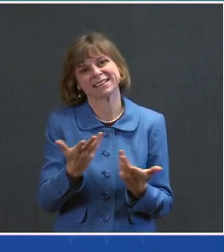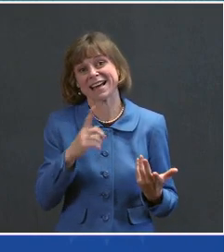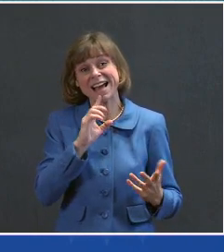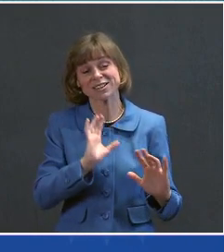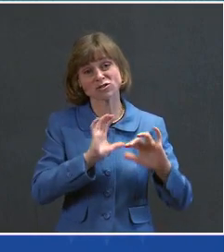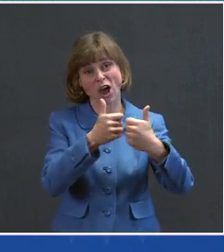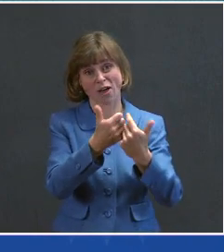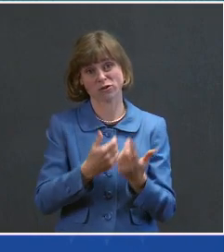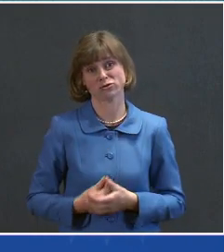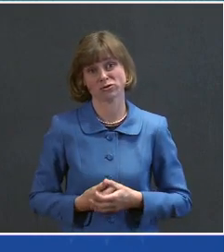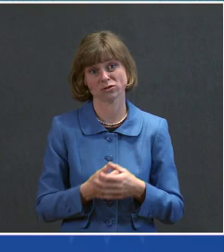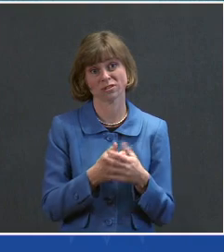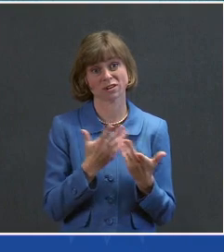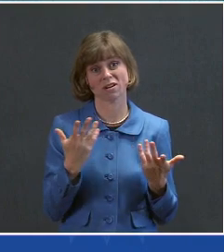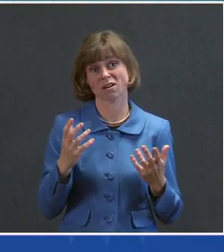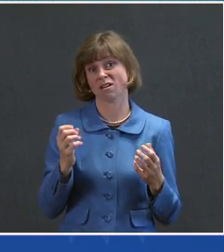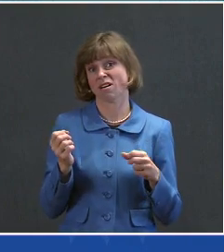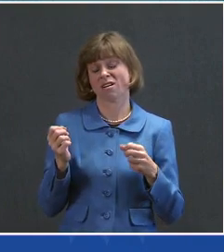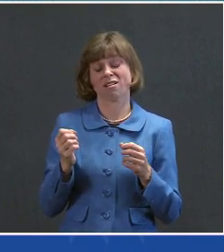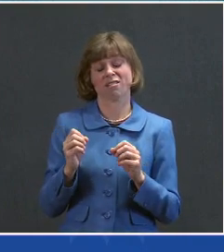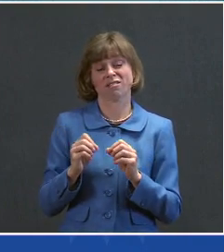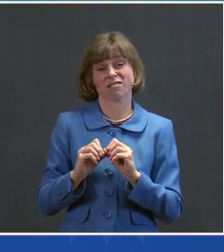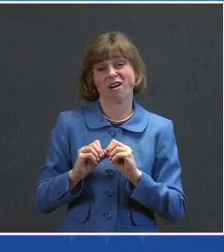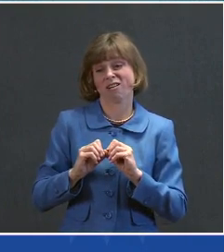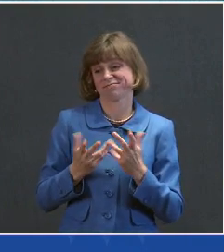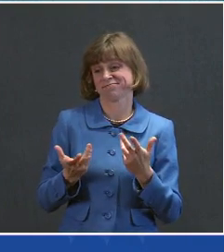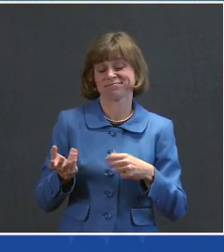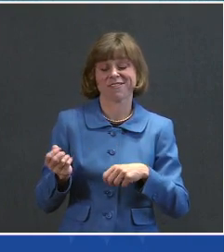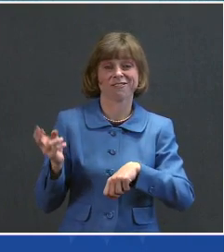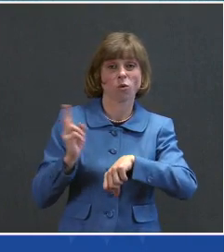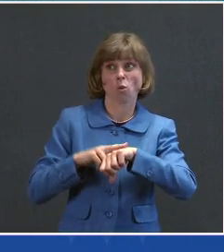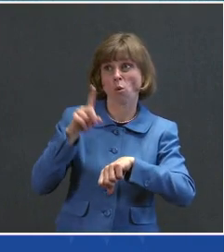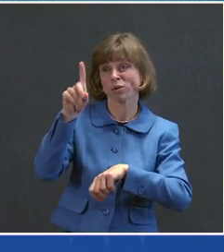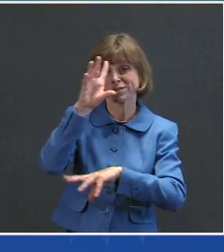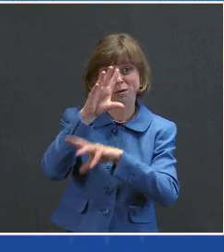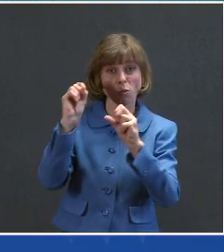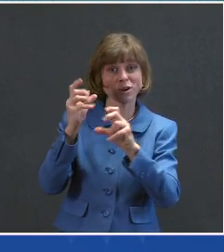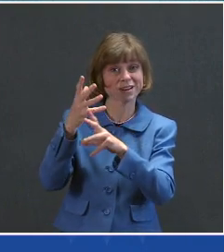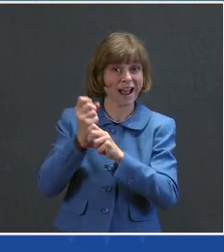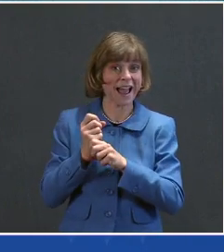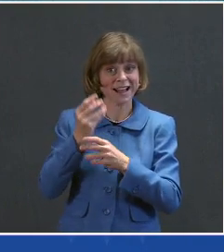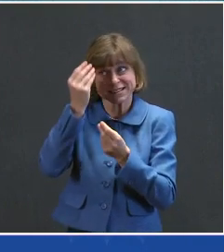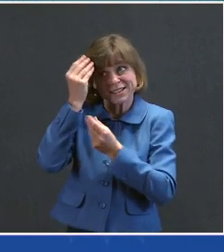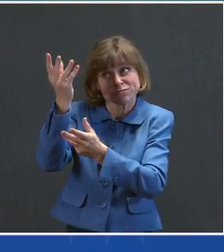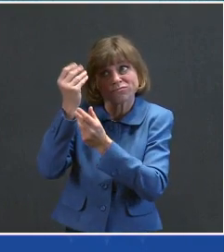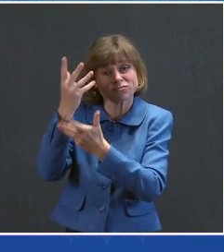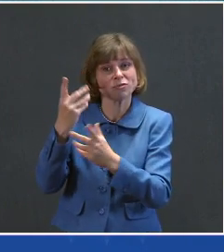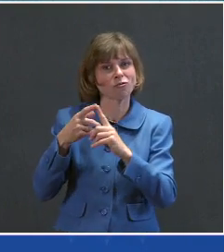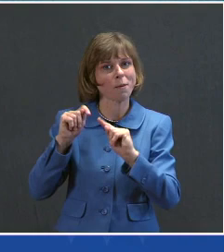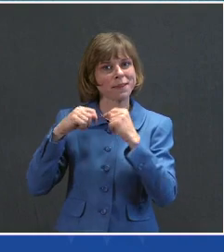Certainly, the President receives briefings and regular updates from his team. And, you know, we typically don't confirm those publicly,